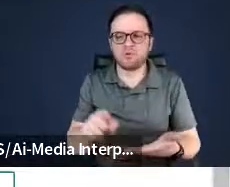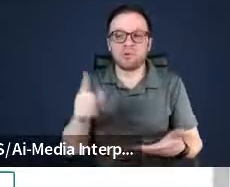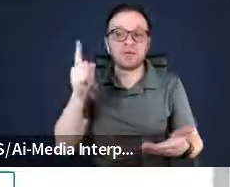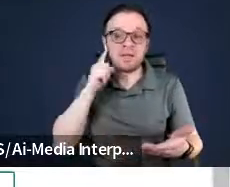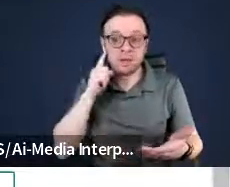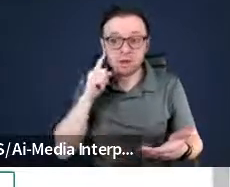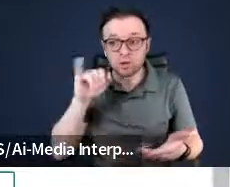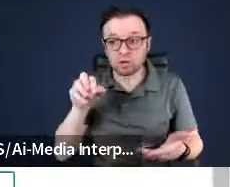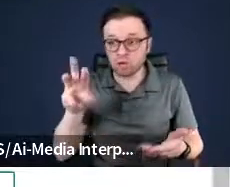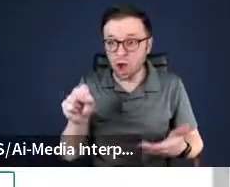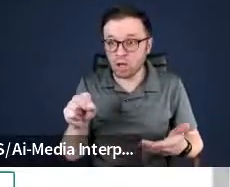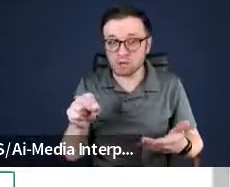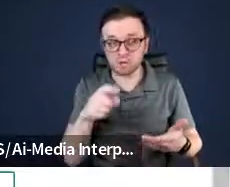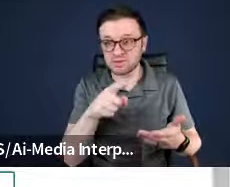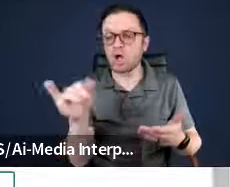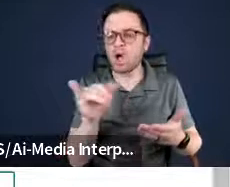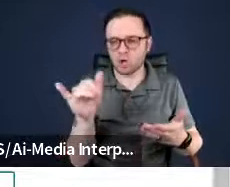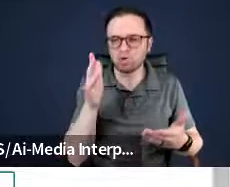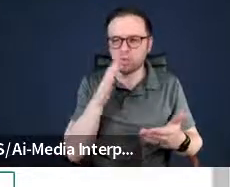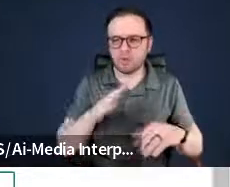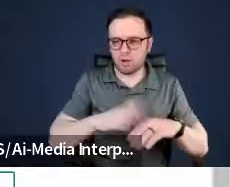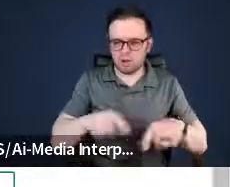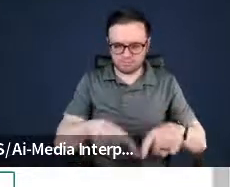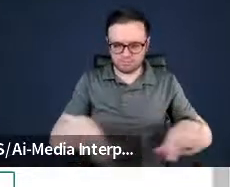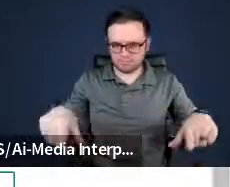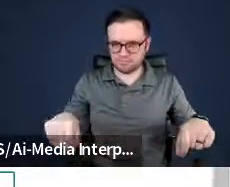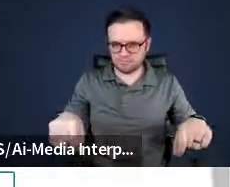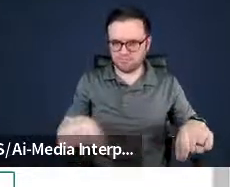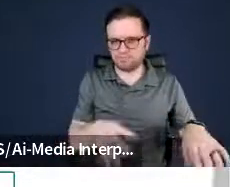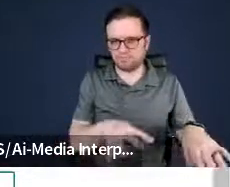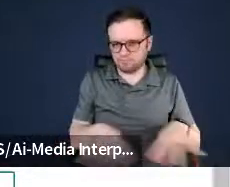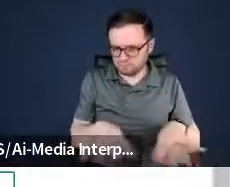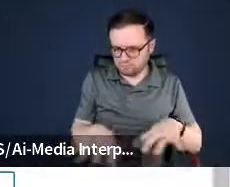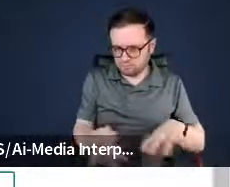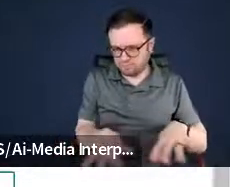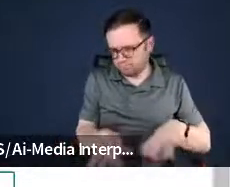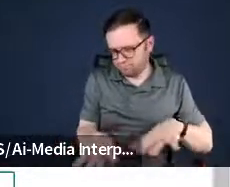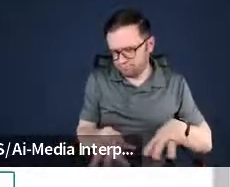pieces -- interfaces with the screen reader so more or less everything that you are hearing